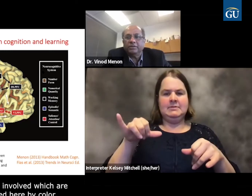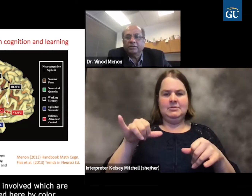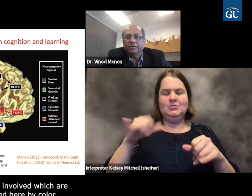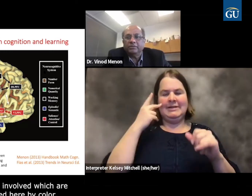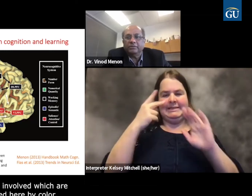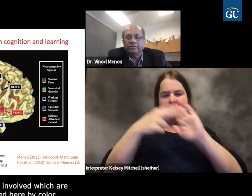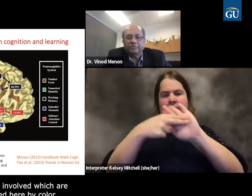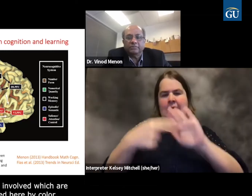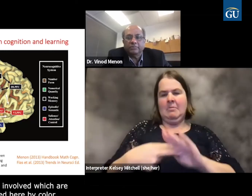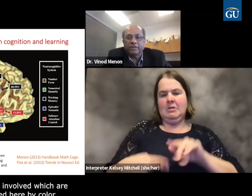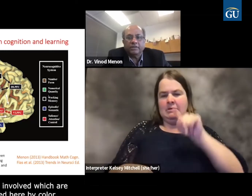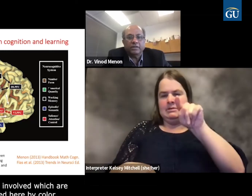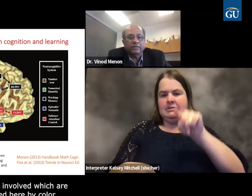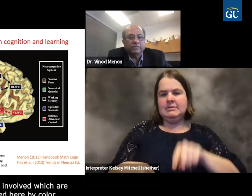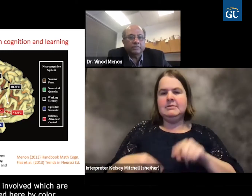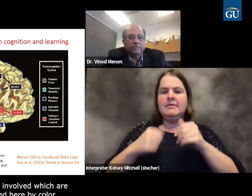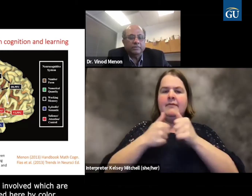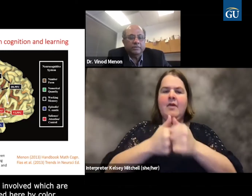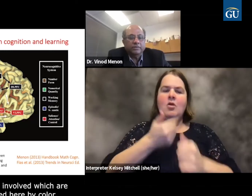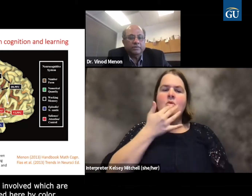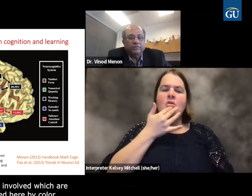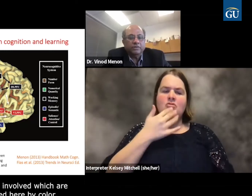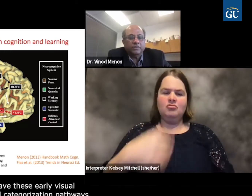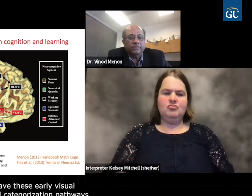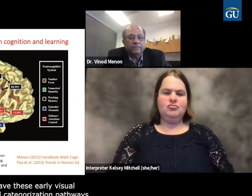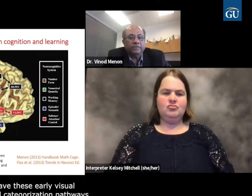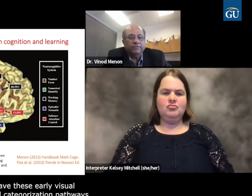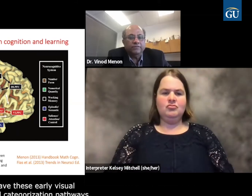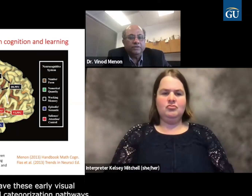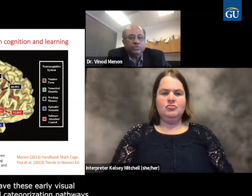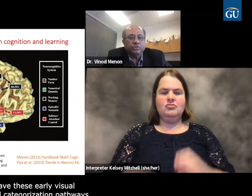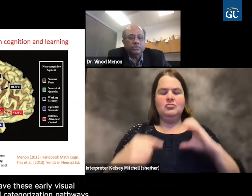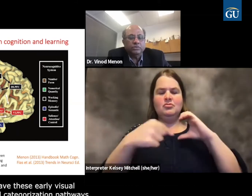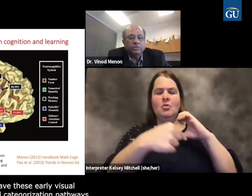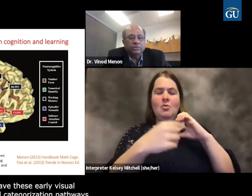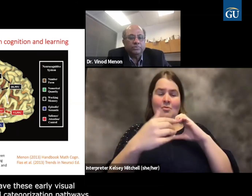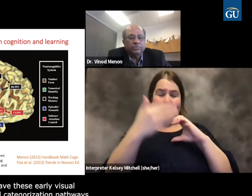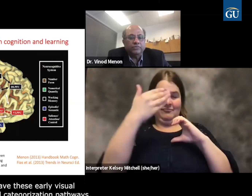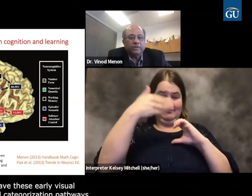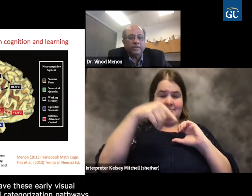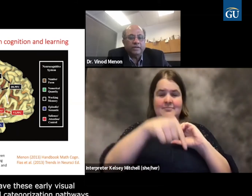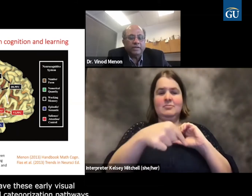which are labeled here